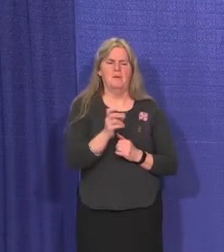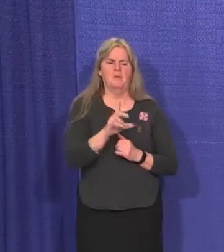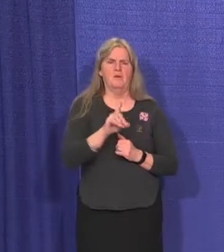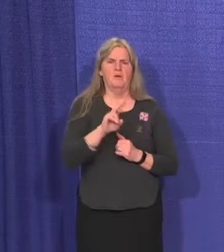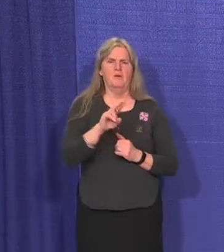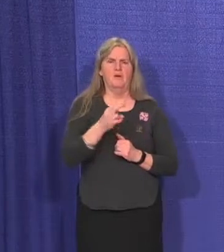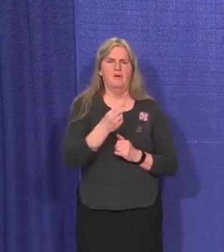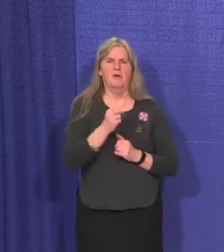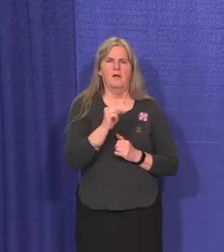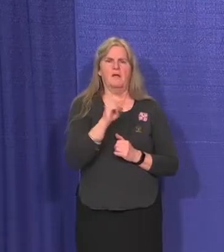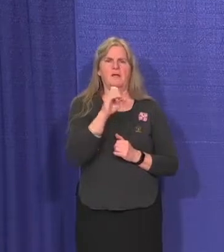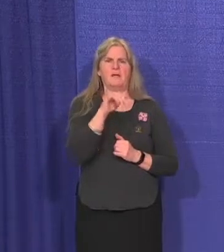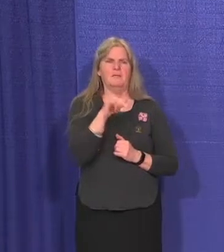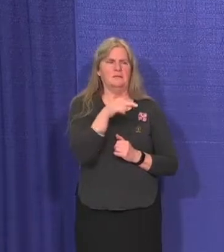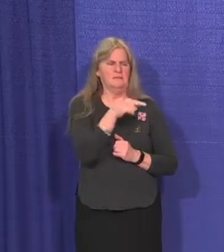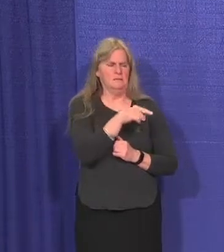And I was confident there was no